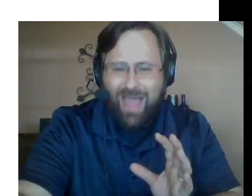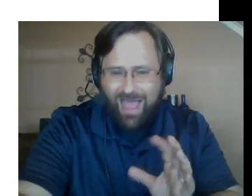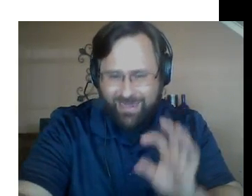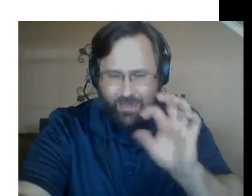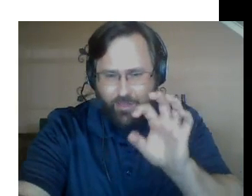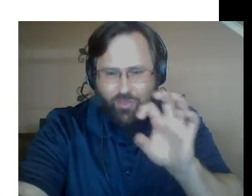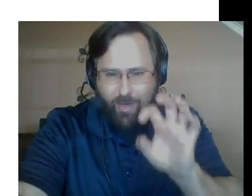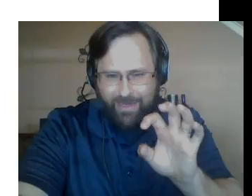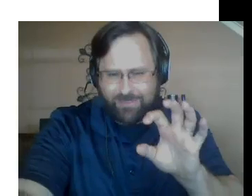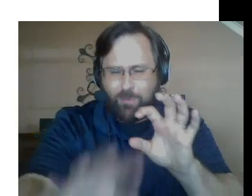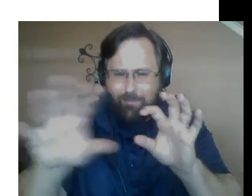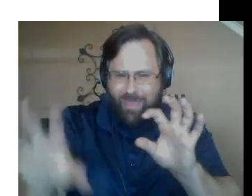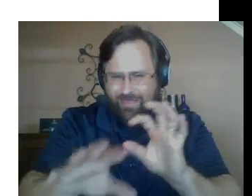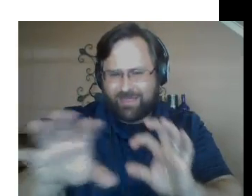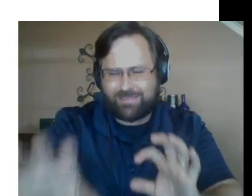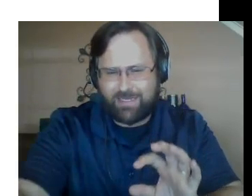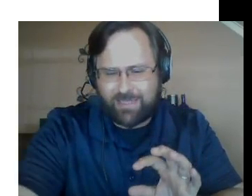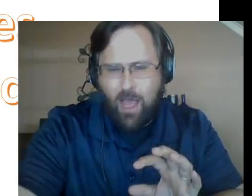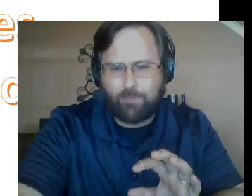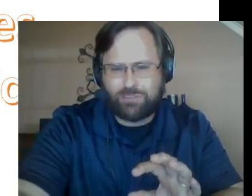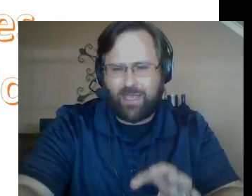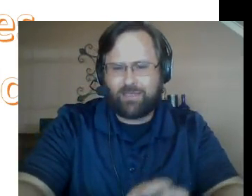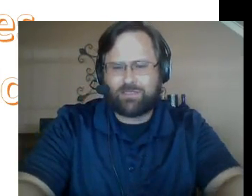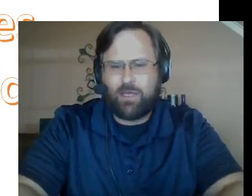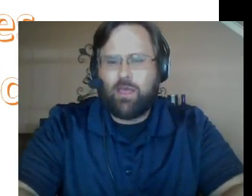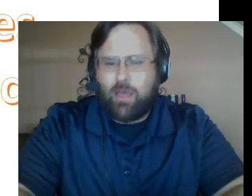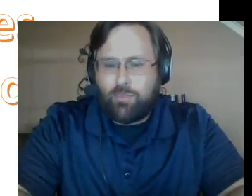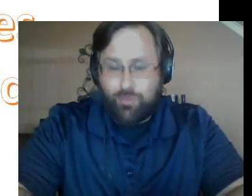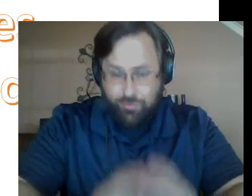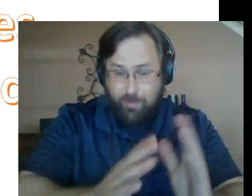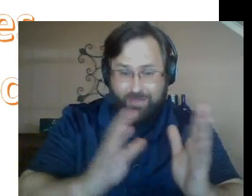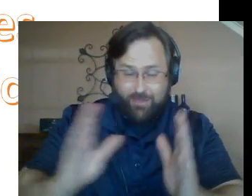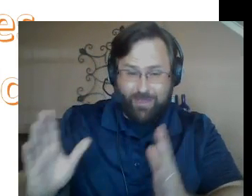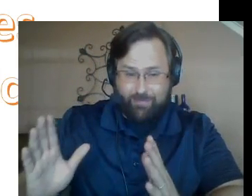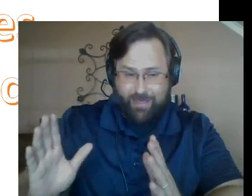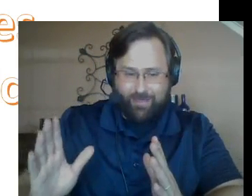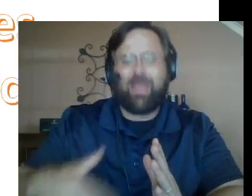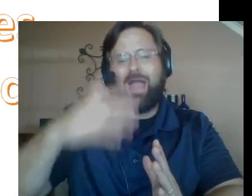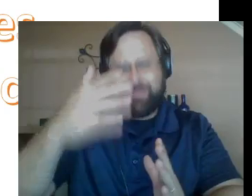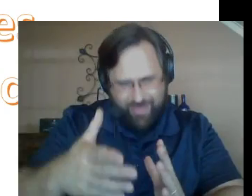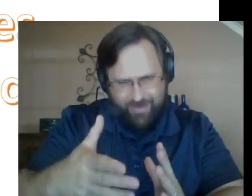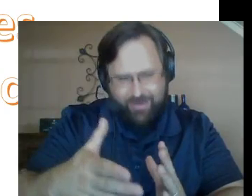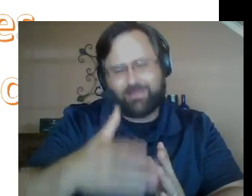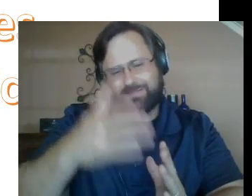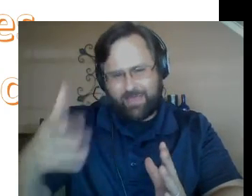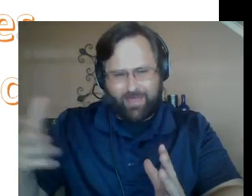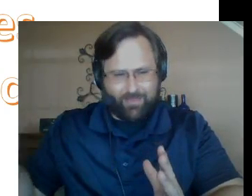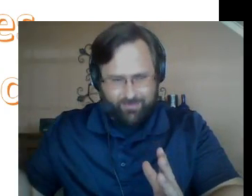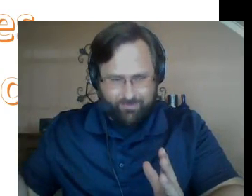the money so we want to make that sentence an object the money that you lent me and then say that